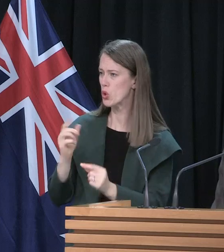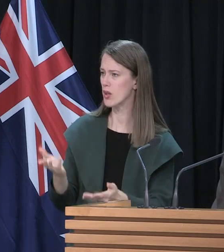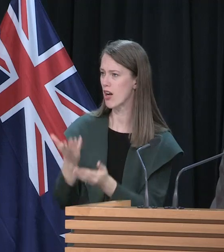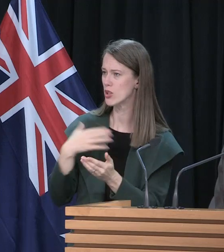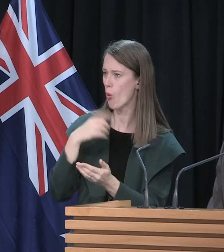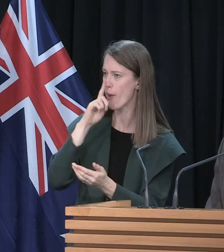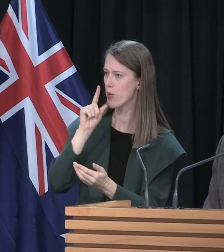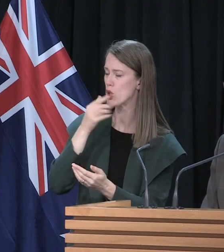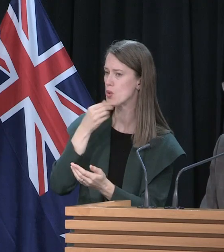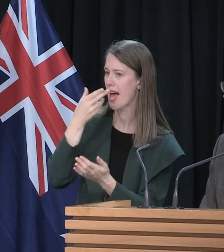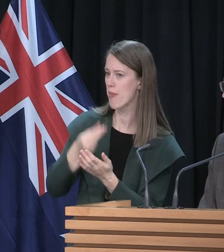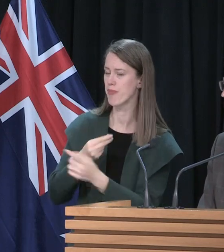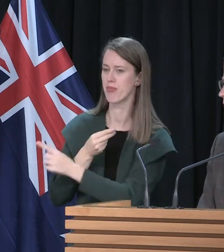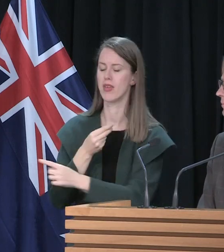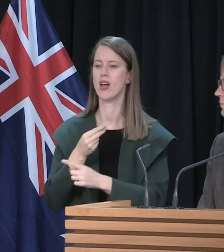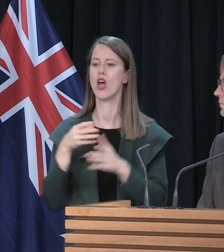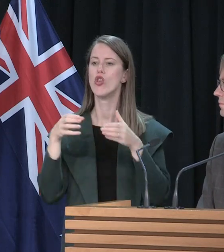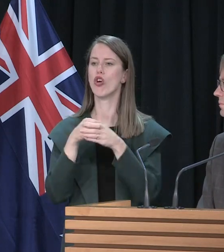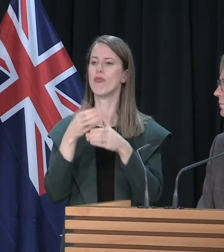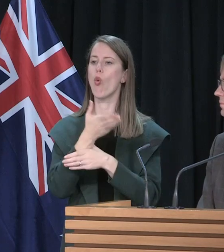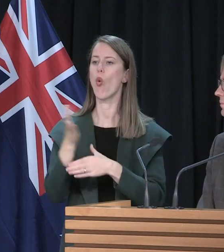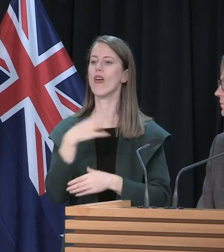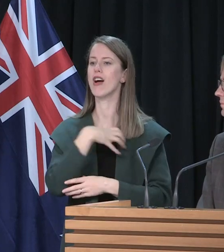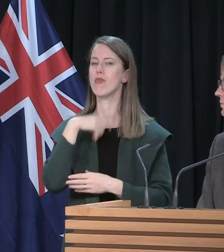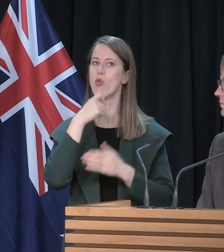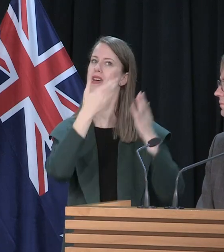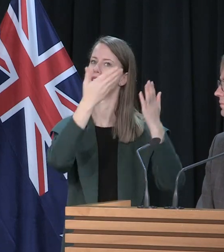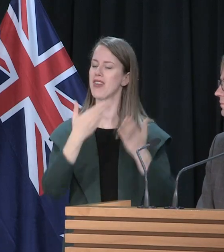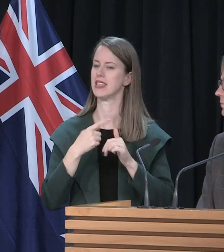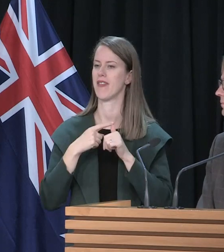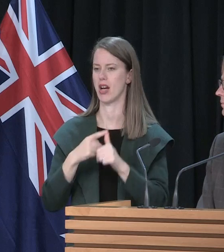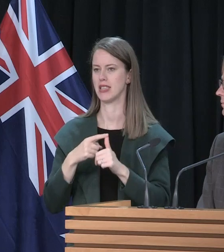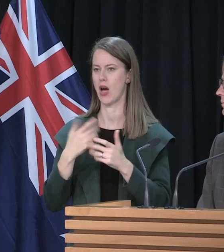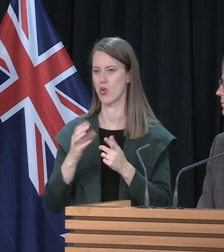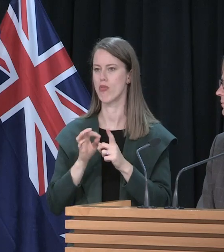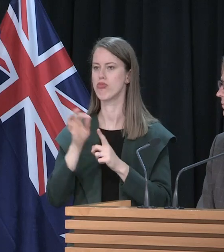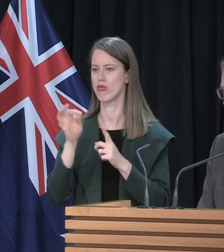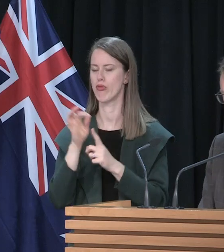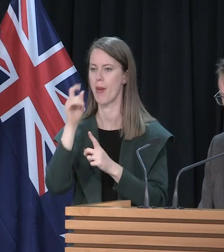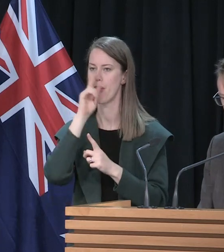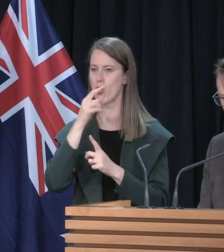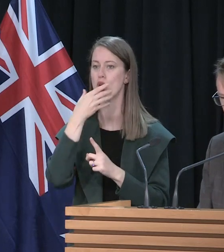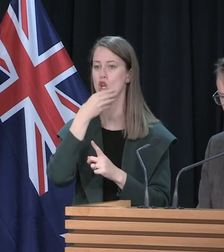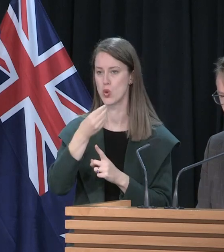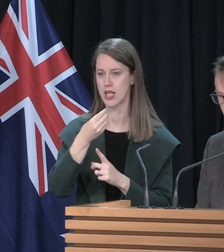around to businesses who don't have QR codes? Specifically how European you're going to encourage that. >> MINISTER All of